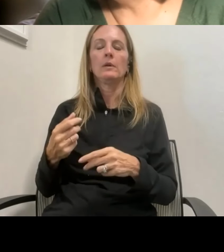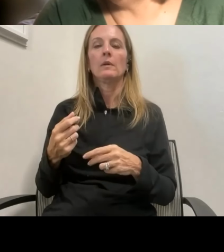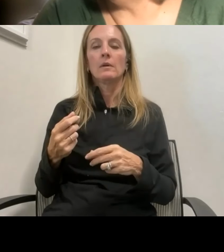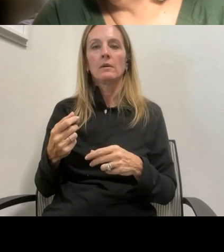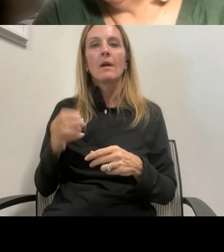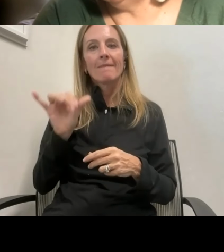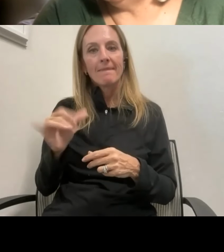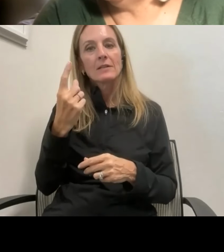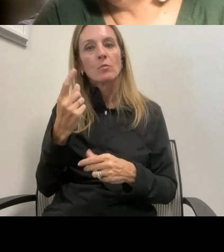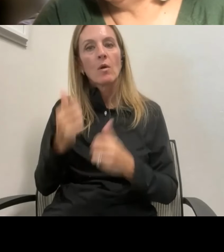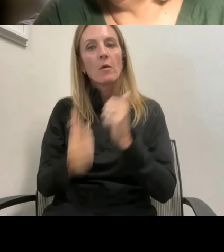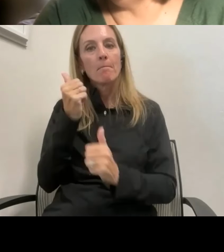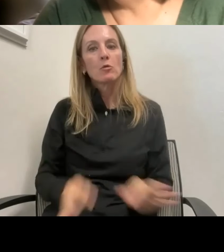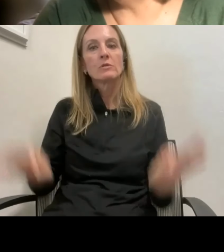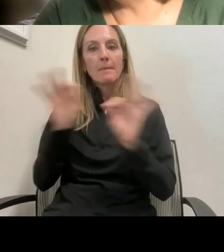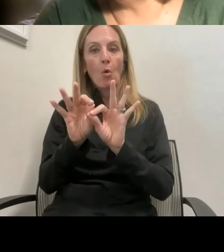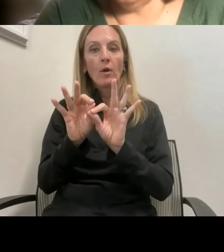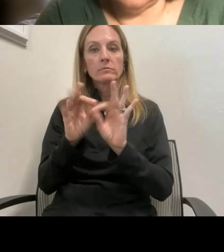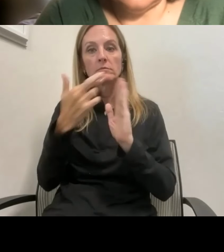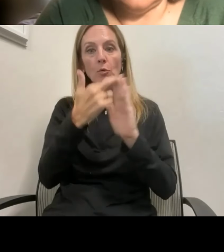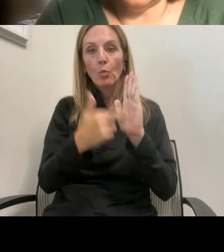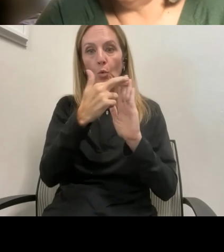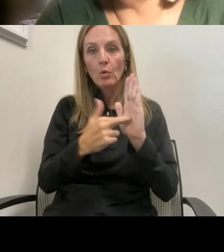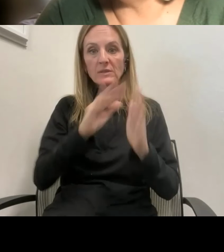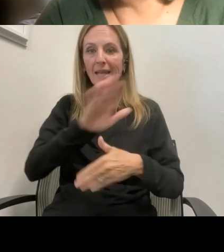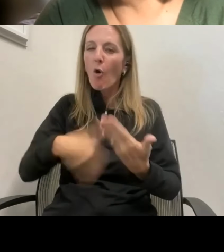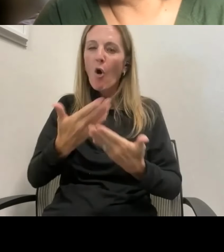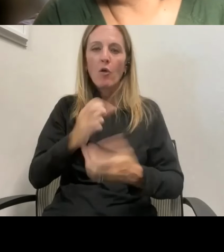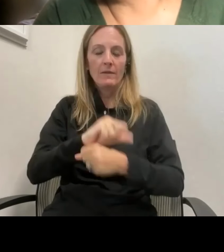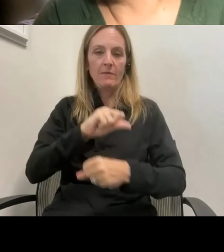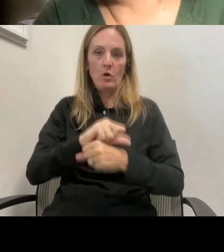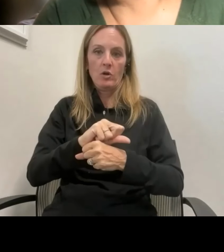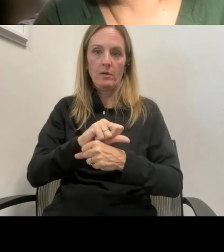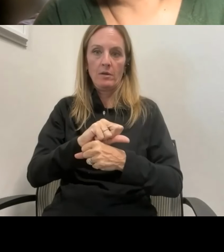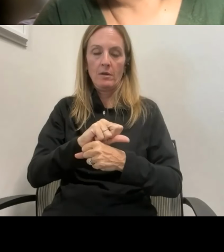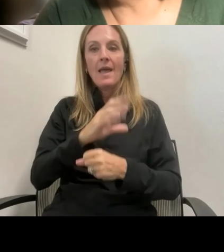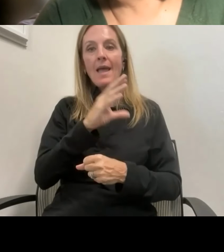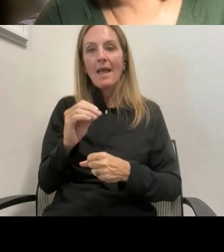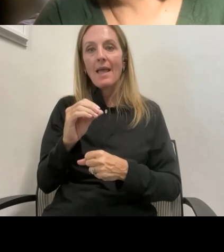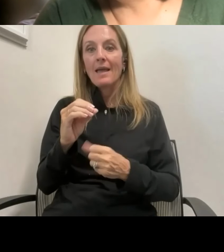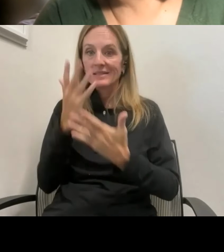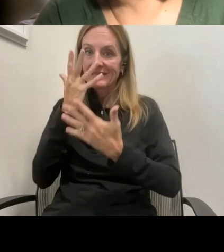important roles in all of this work, and sadly it's not often funded on a consistent basis.